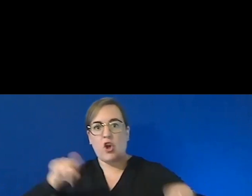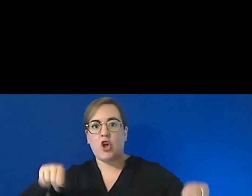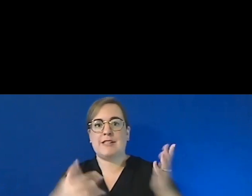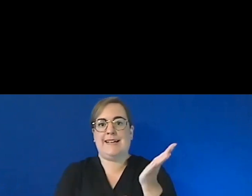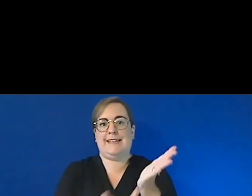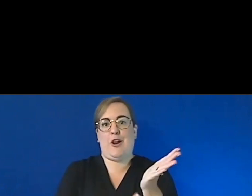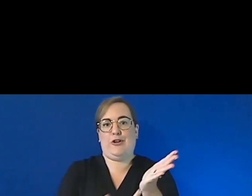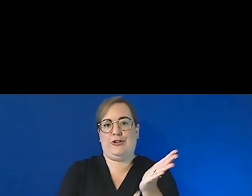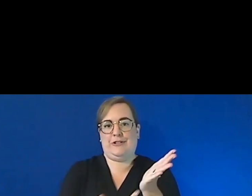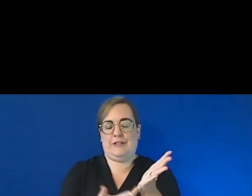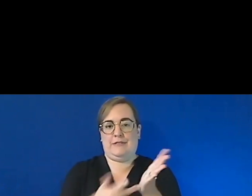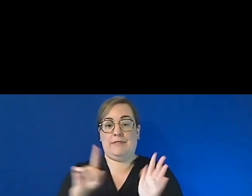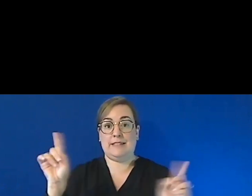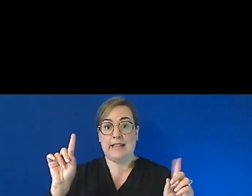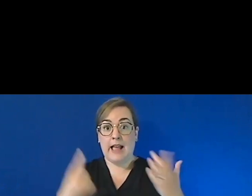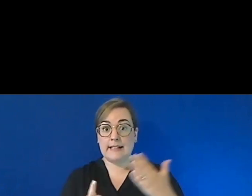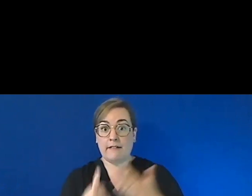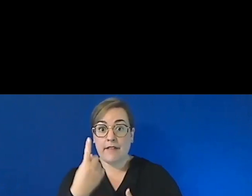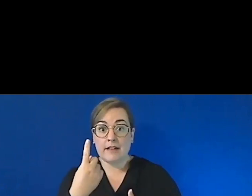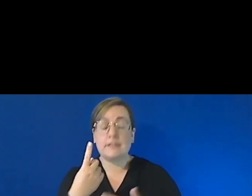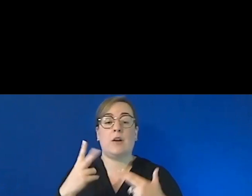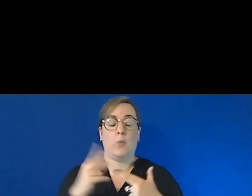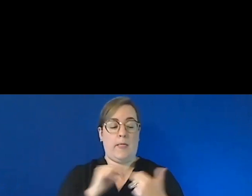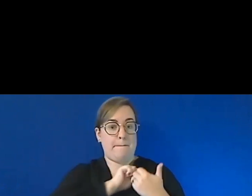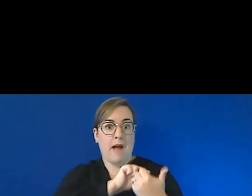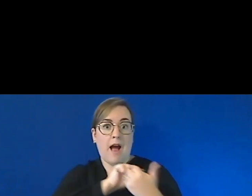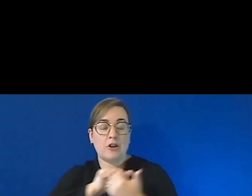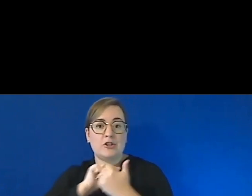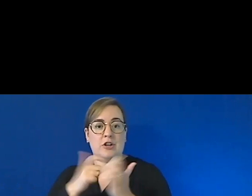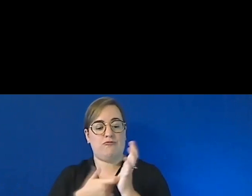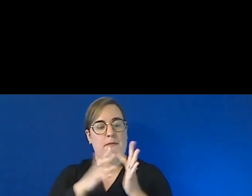This event is brought to you in partnership with the Remarkable, Spark Festival and Forestlyn.